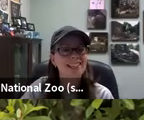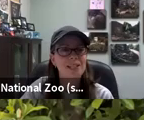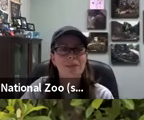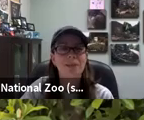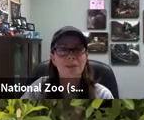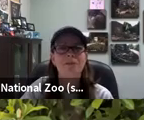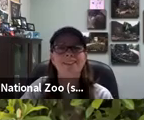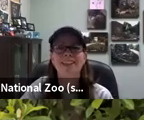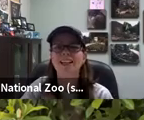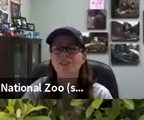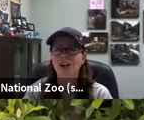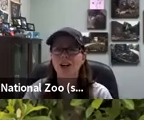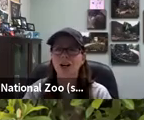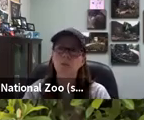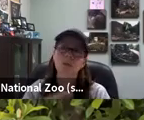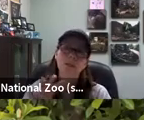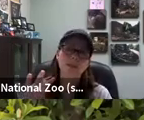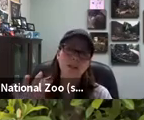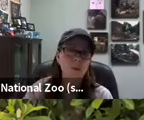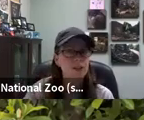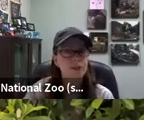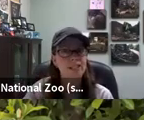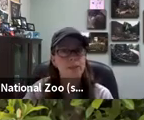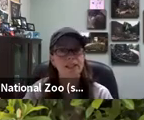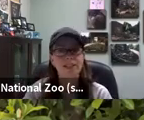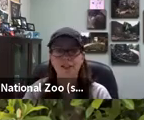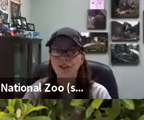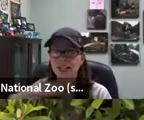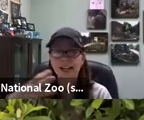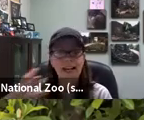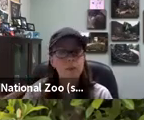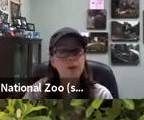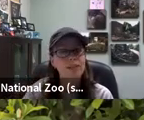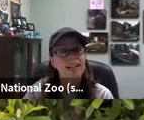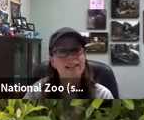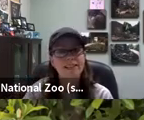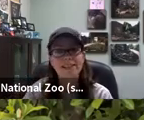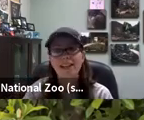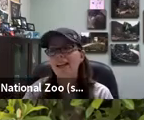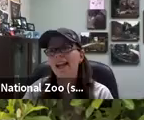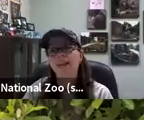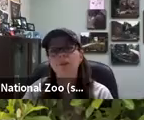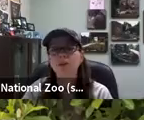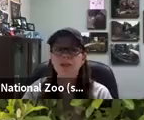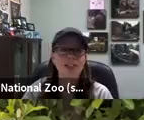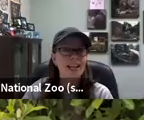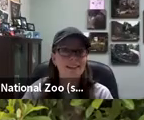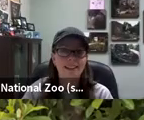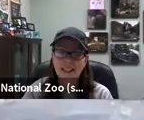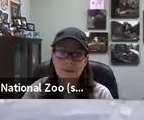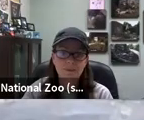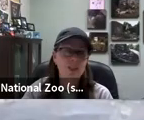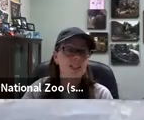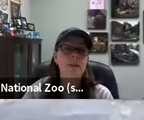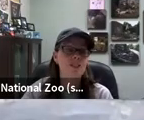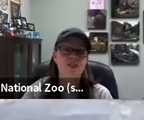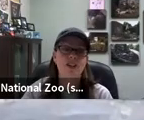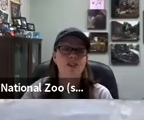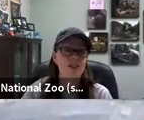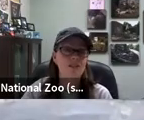Some of the more fun things are we will go into exhibits and create animal dens,